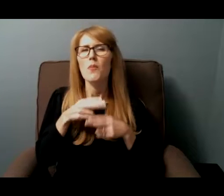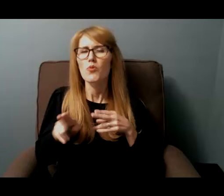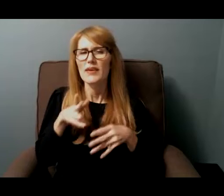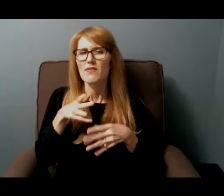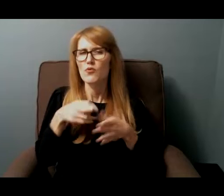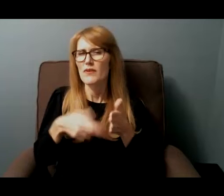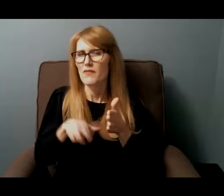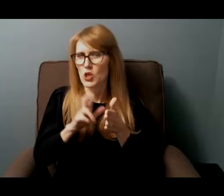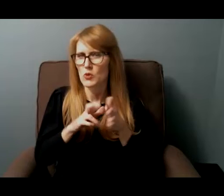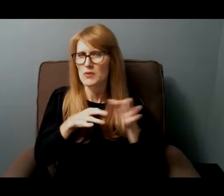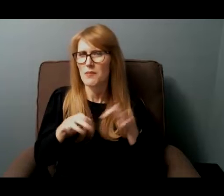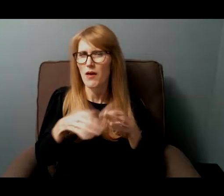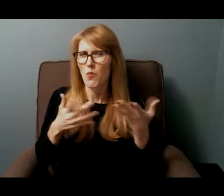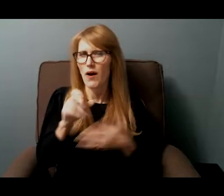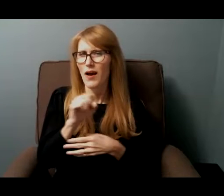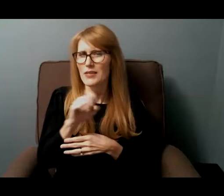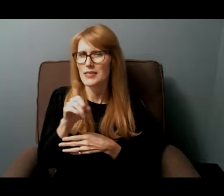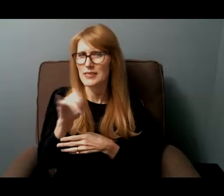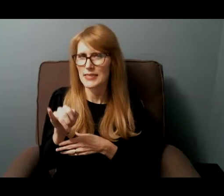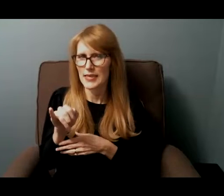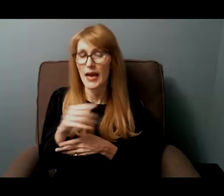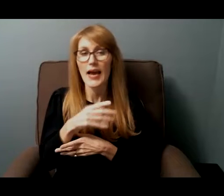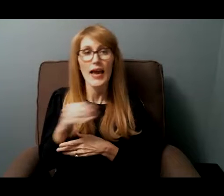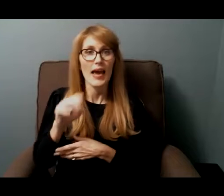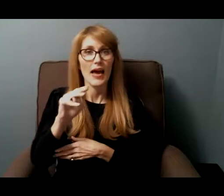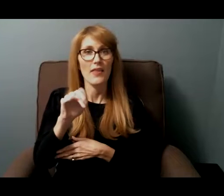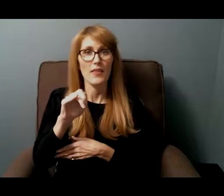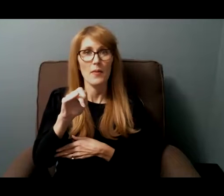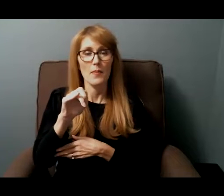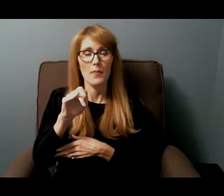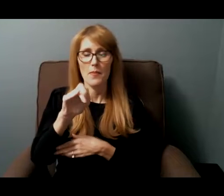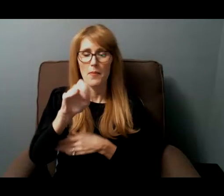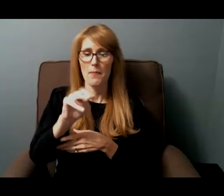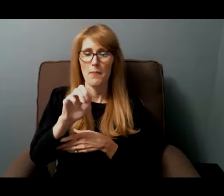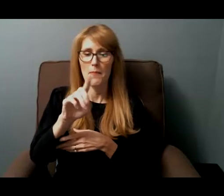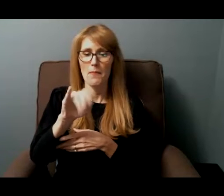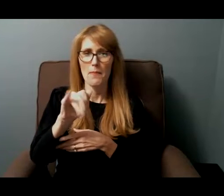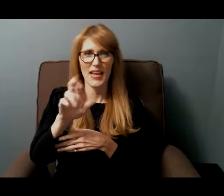and what the Medicare is that comes along with it. And the reason that I want to just take a